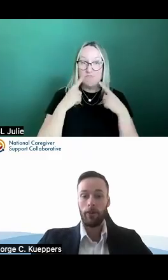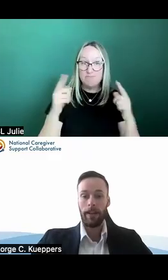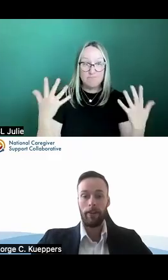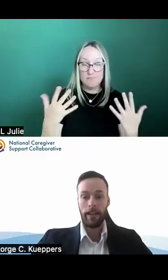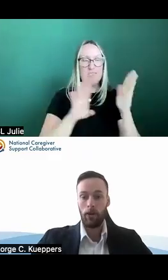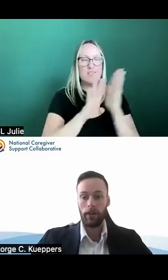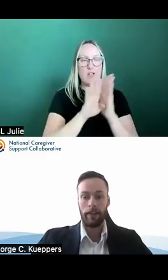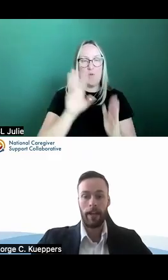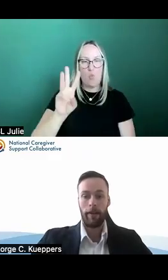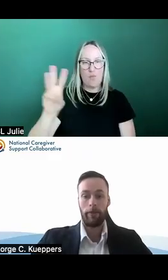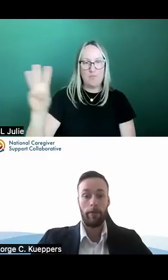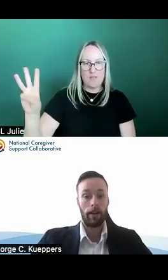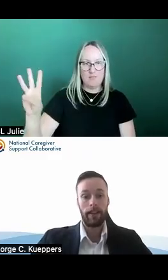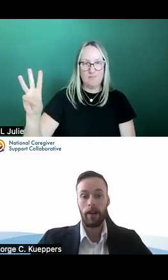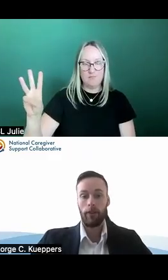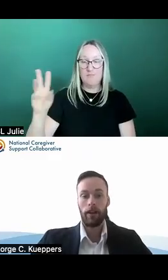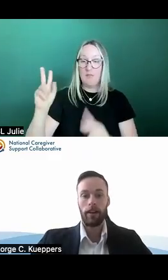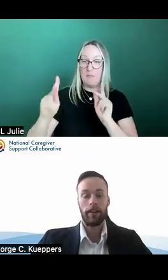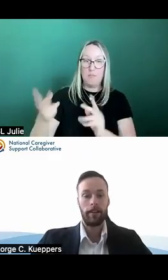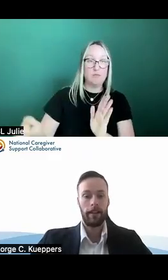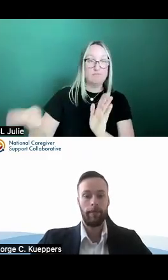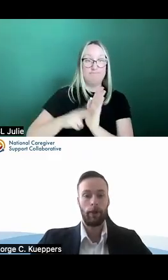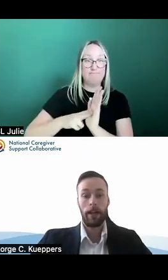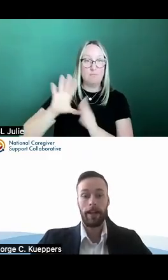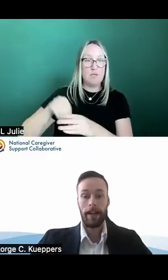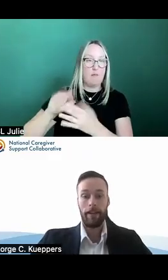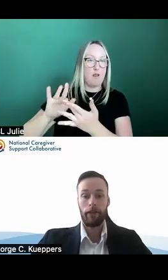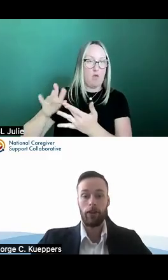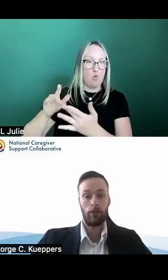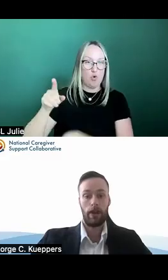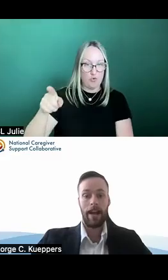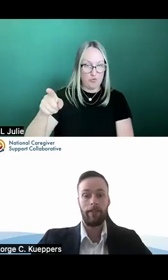to allow stakeholders to sign up to be a part of the CARE Network. Creating a first draft of